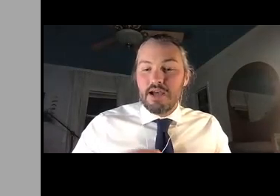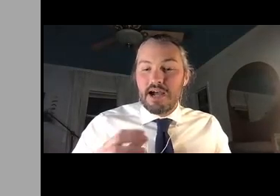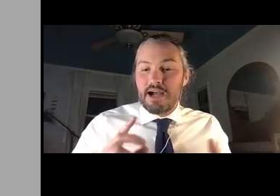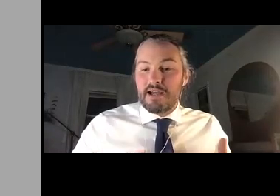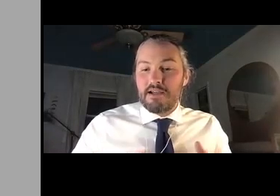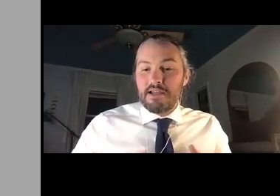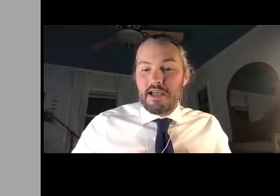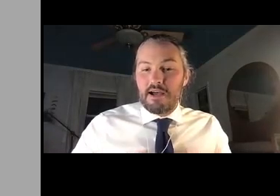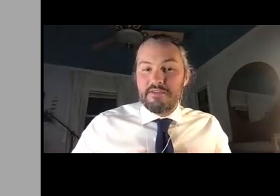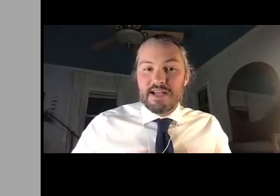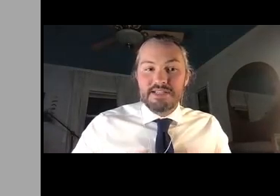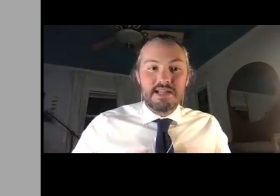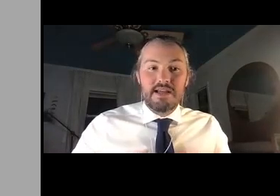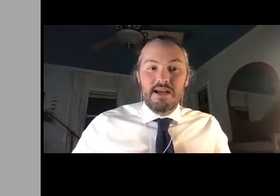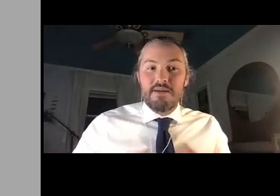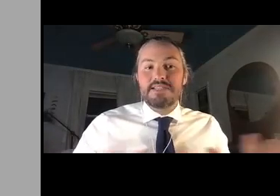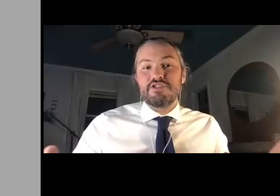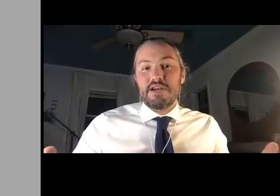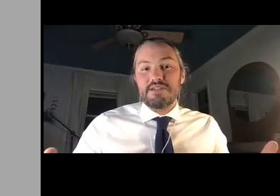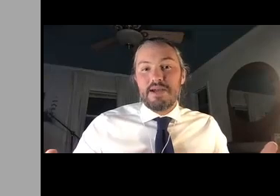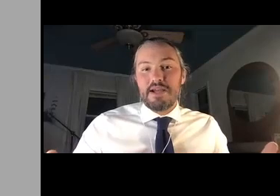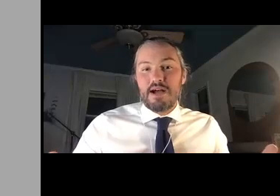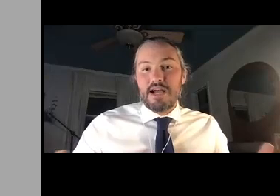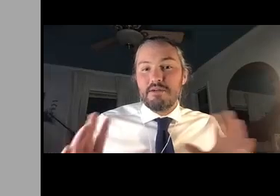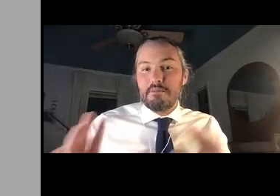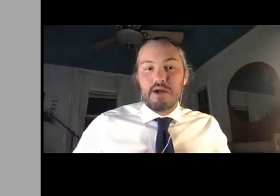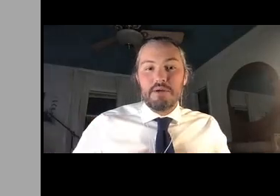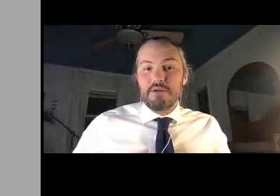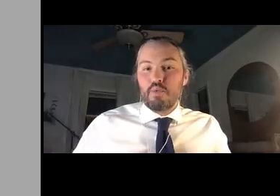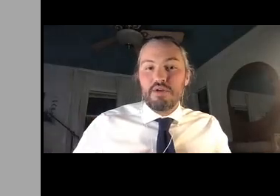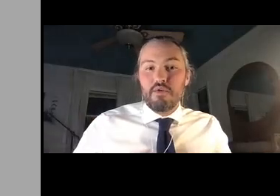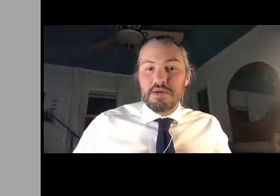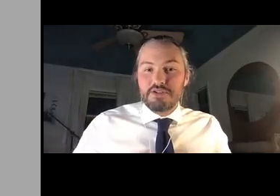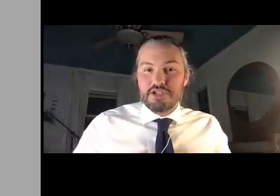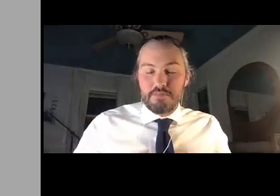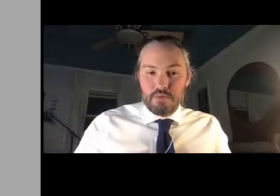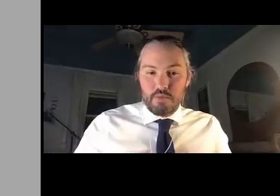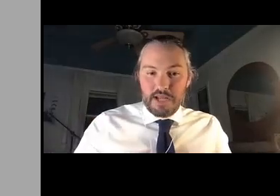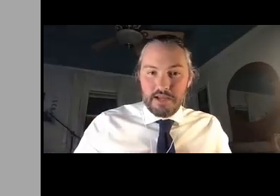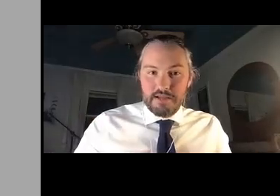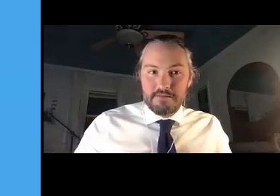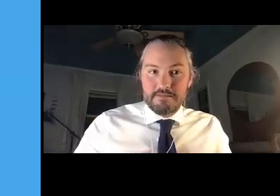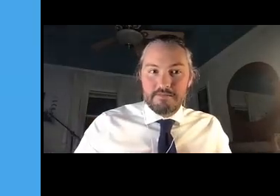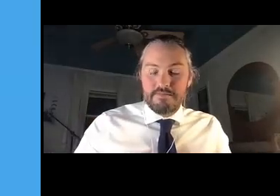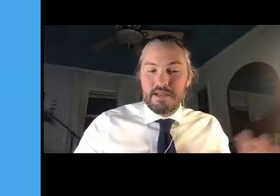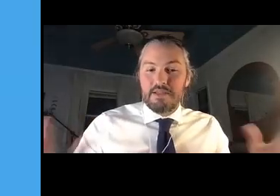uh events message and data rates may apply, you probably get one to four messages per week. Thank